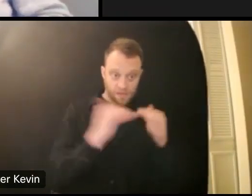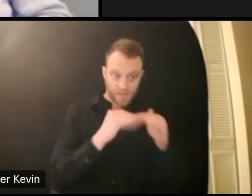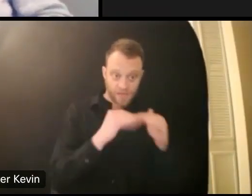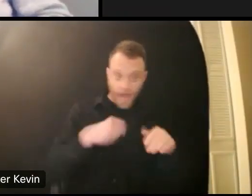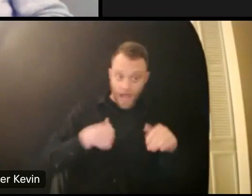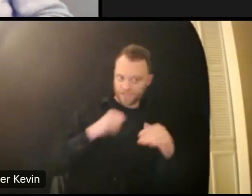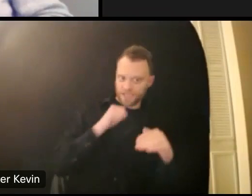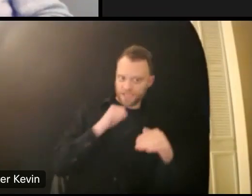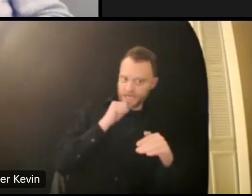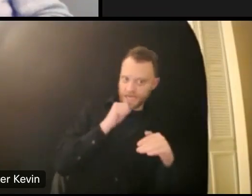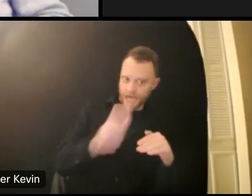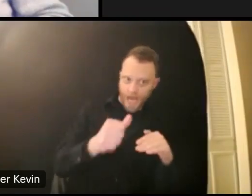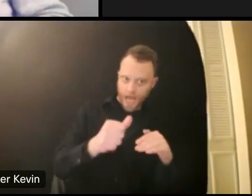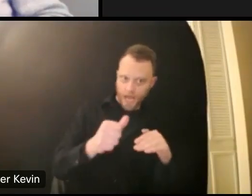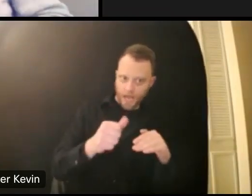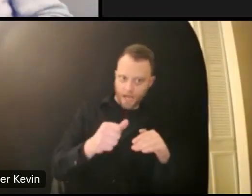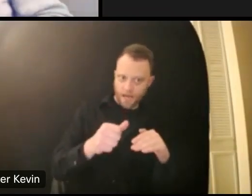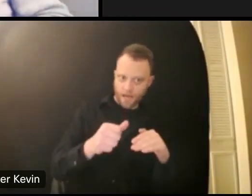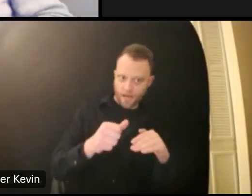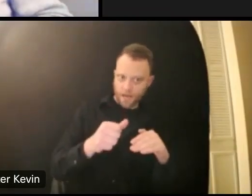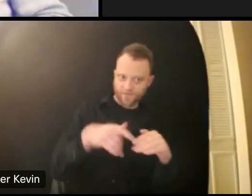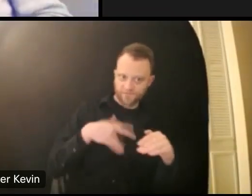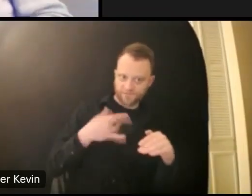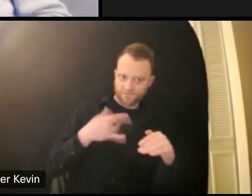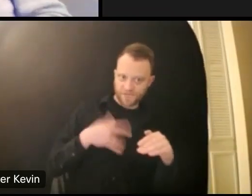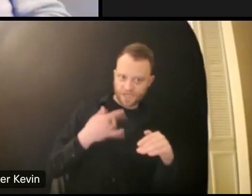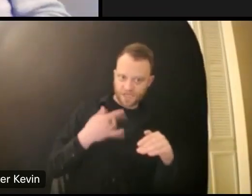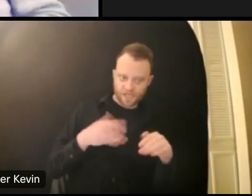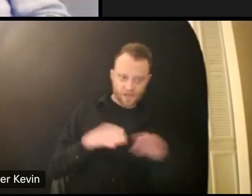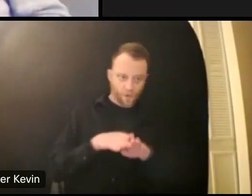members of the general public attending because there's some things that I don't want to say in